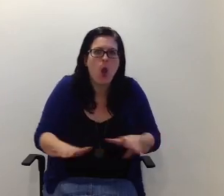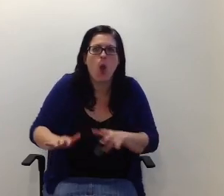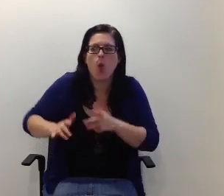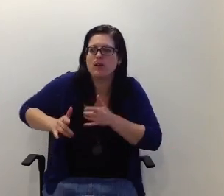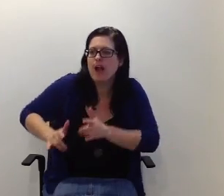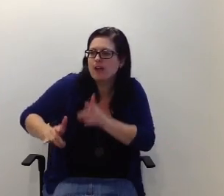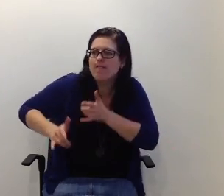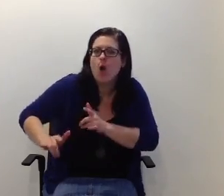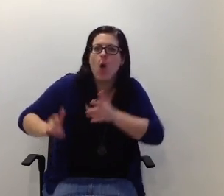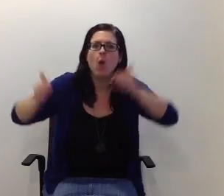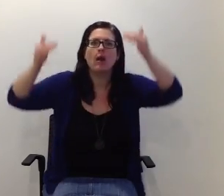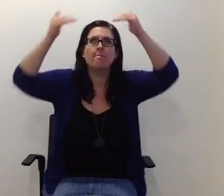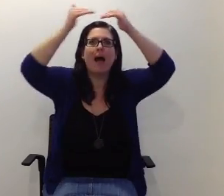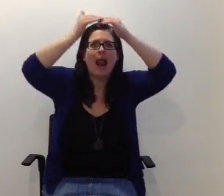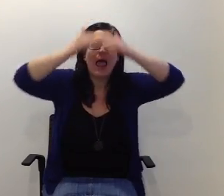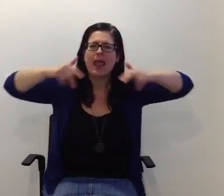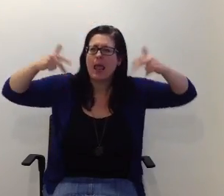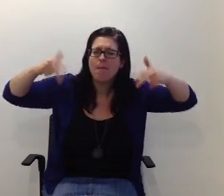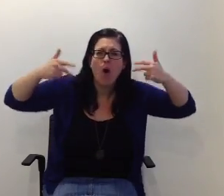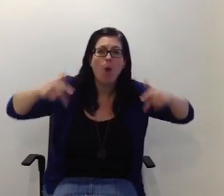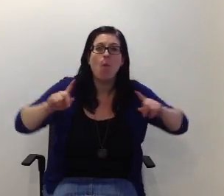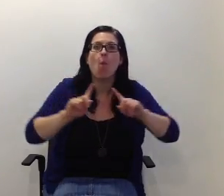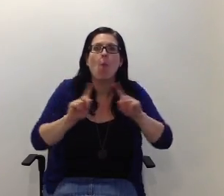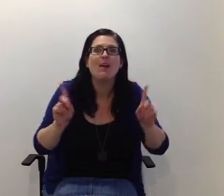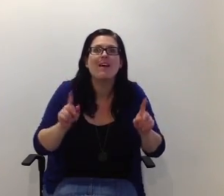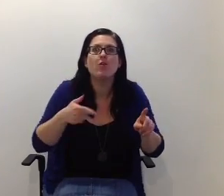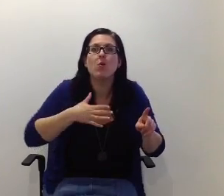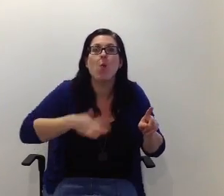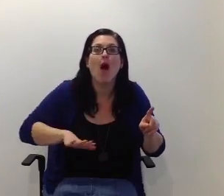playing saxophone, doing ballet, hip hop - whatever you want!